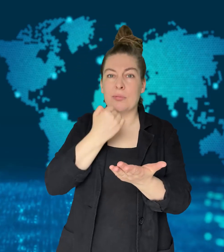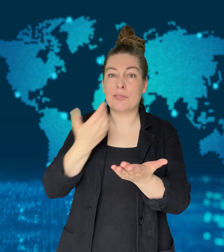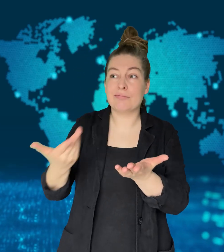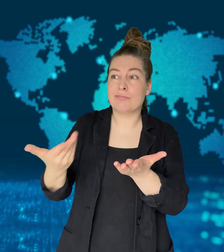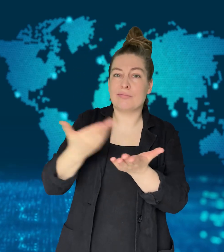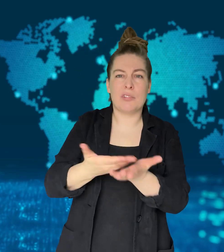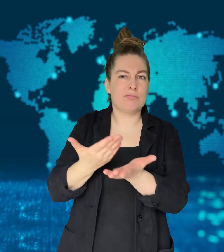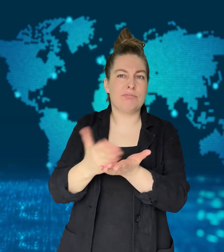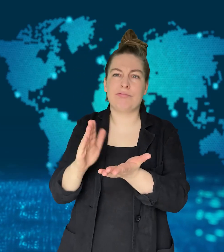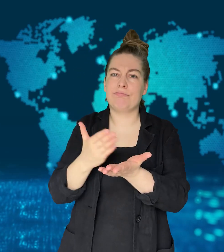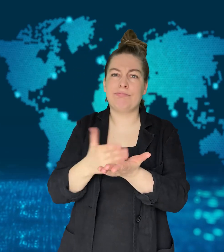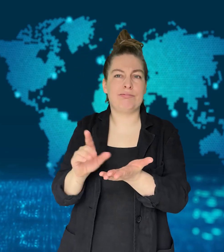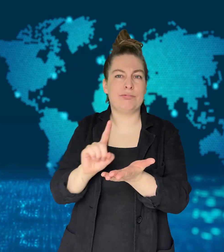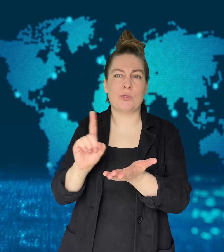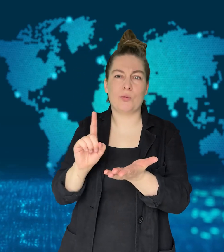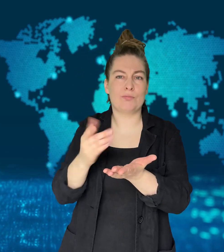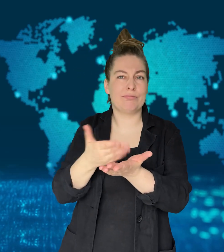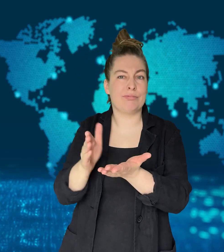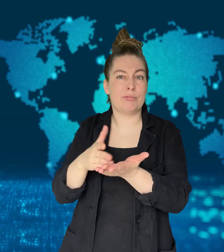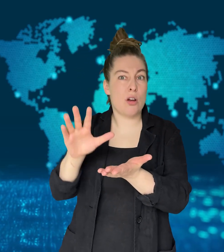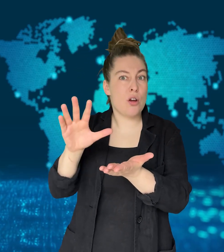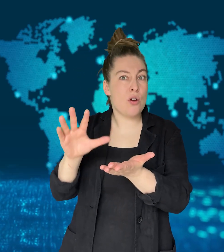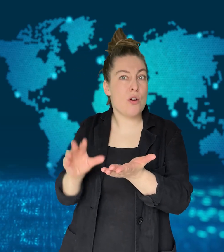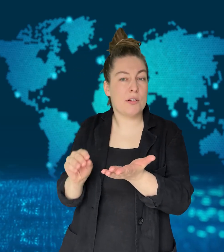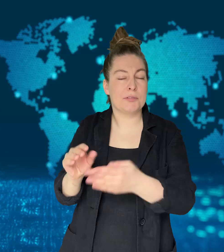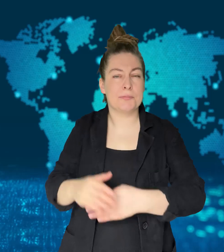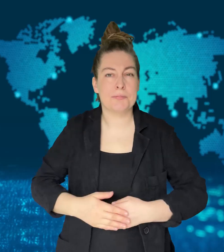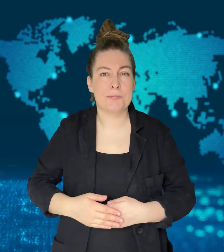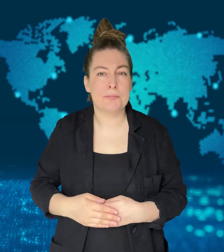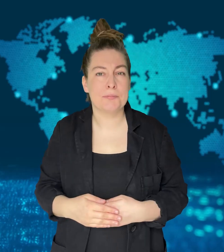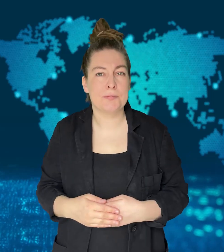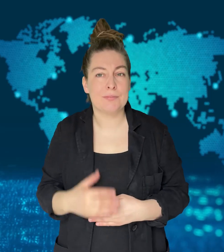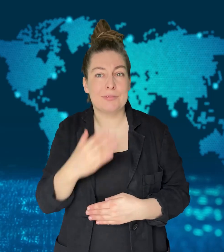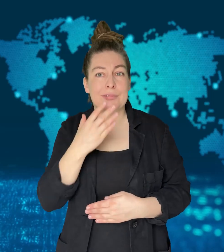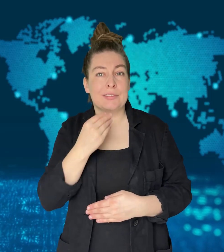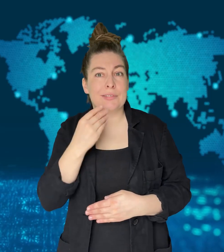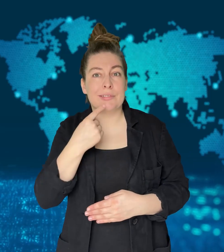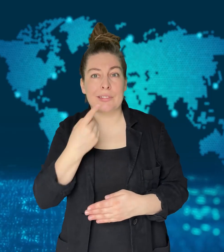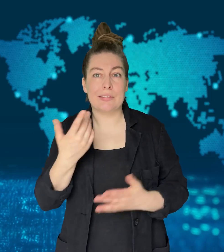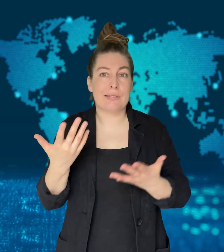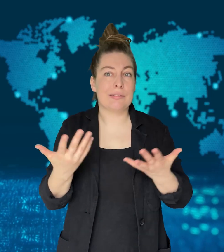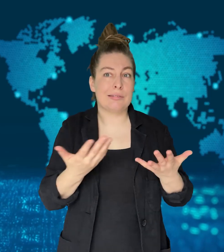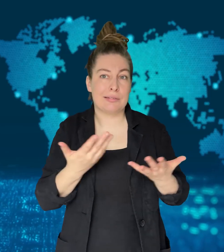but that Hamas has rejected all proposals.